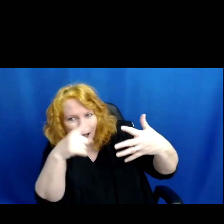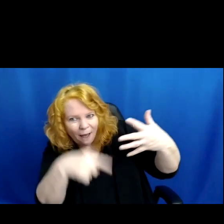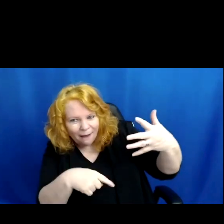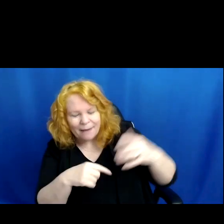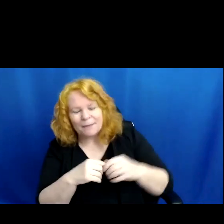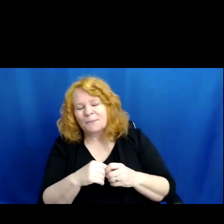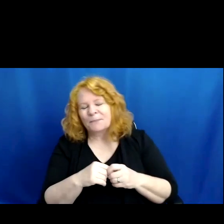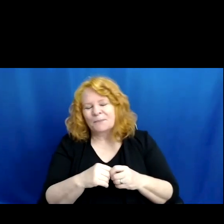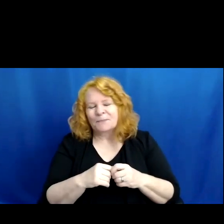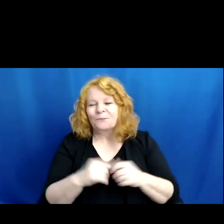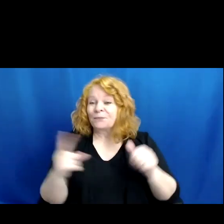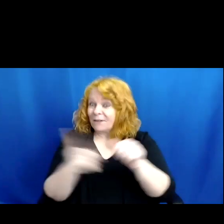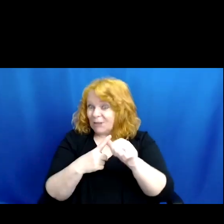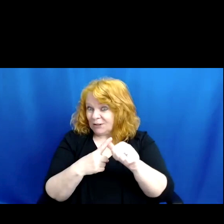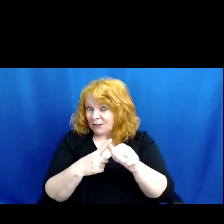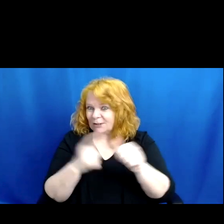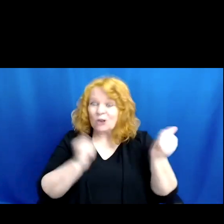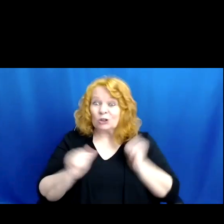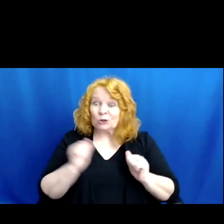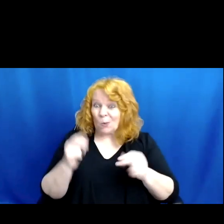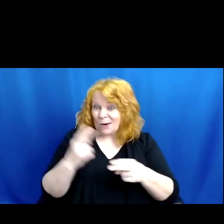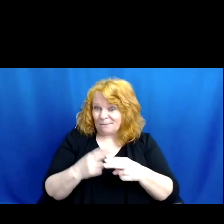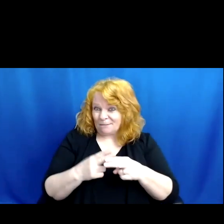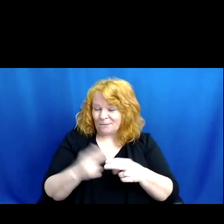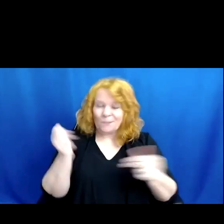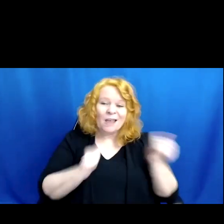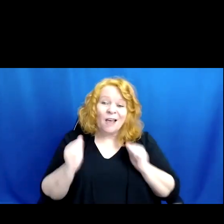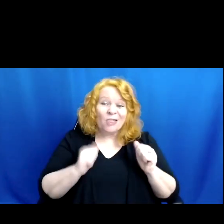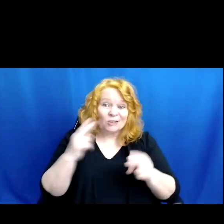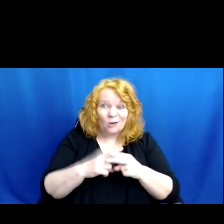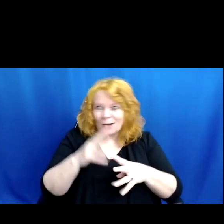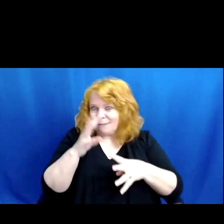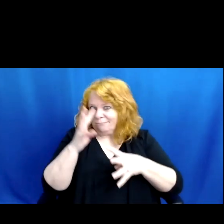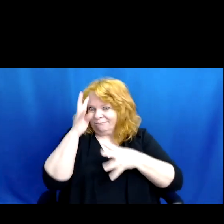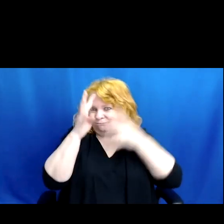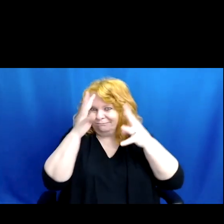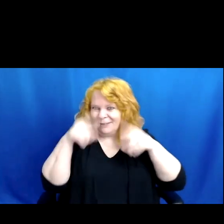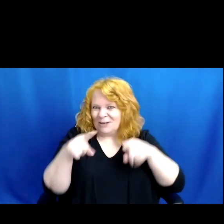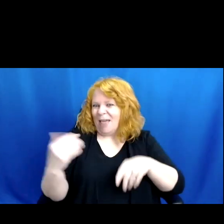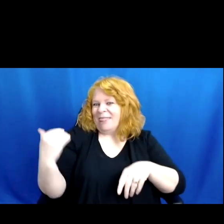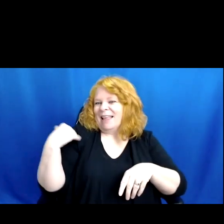First of all, my show name developed during the last show, one evening.